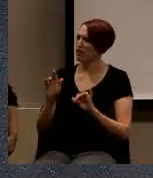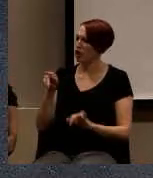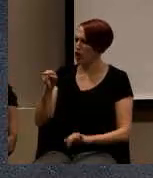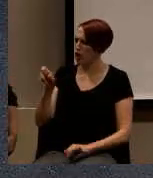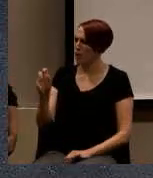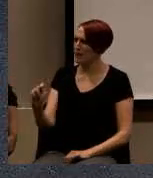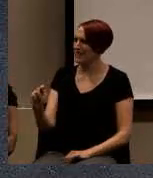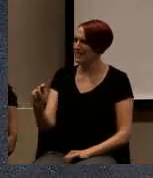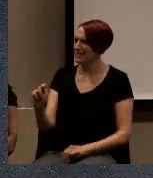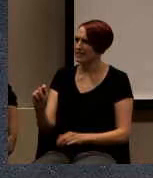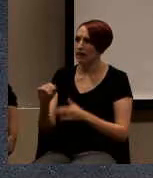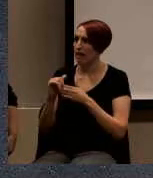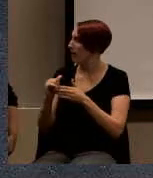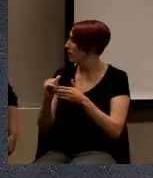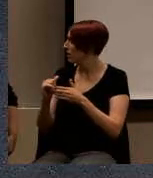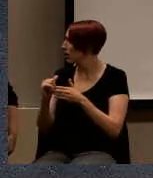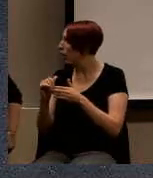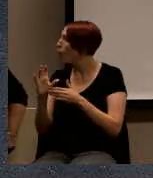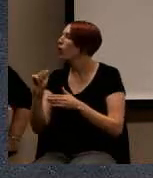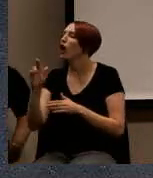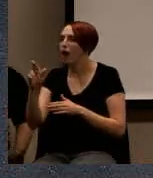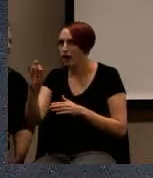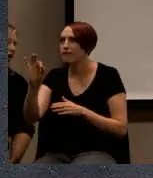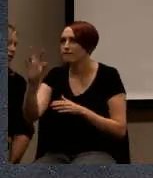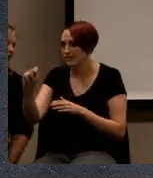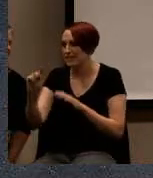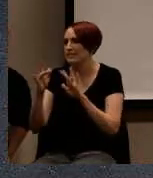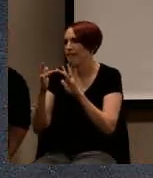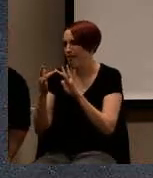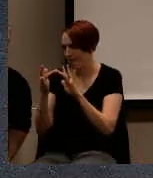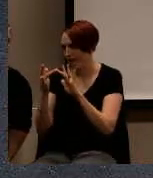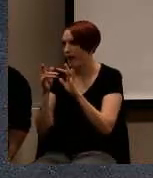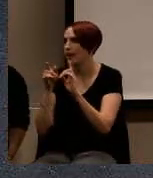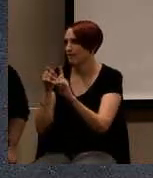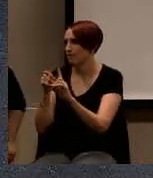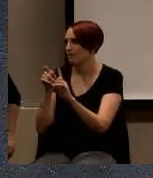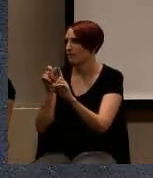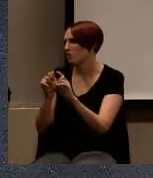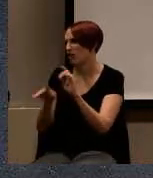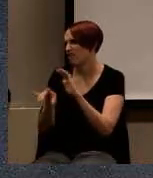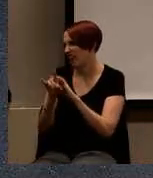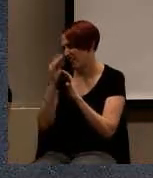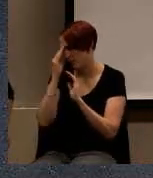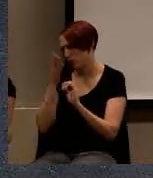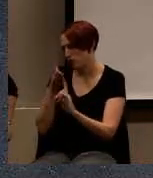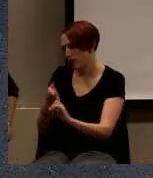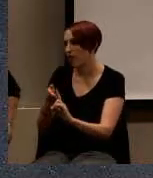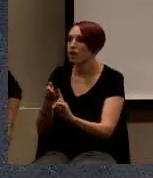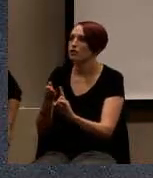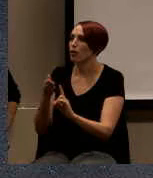So, if you're unsure how far somebody should be sitting from their steering wheel, things